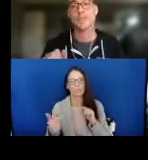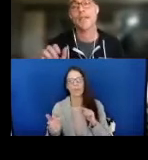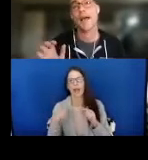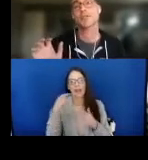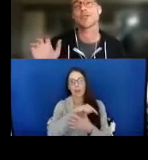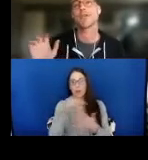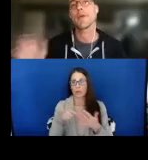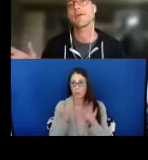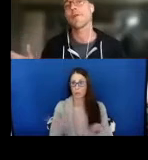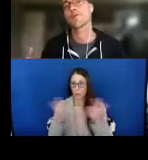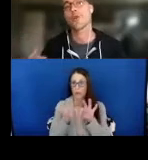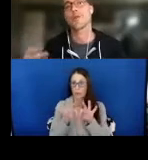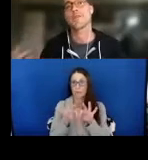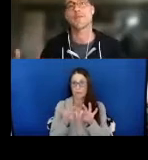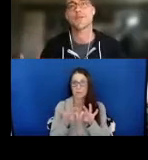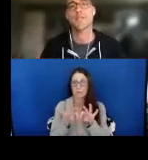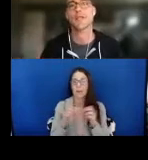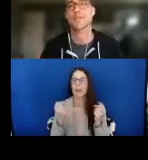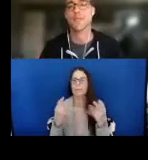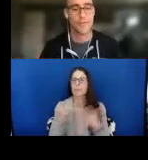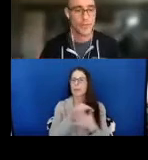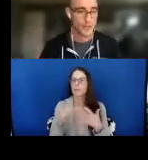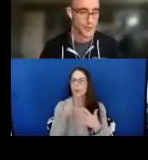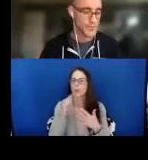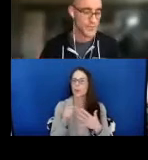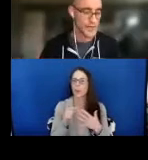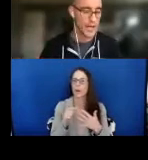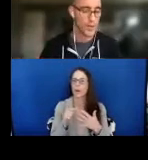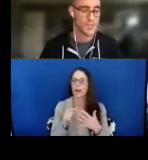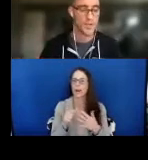and actually many of those are going to intersect with some of the issues that I want to talk